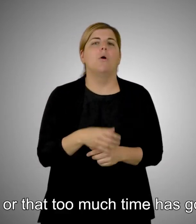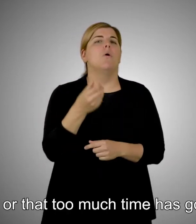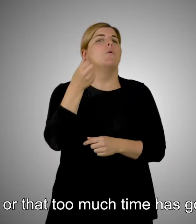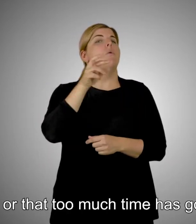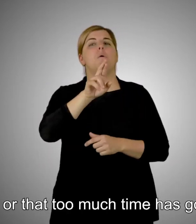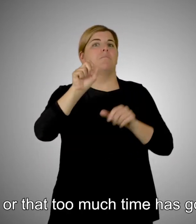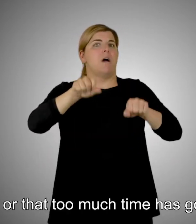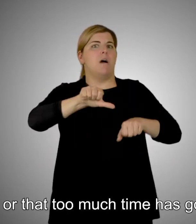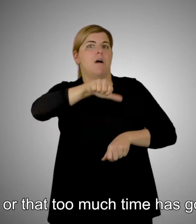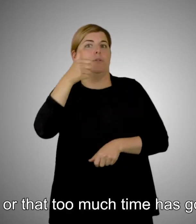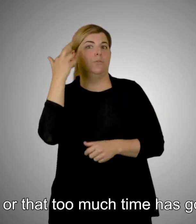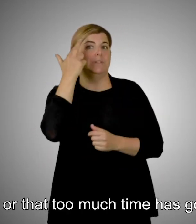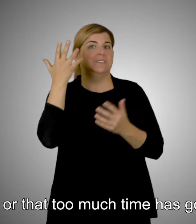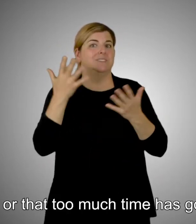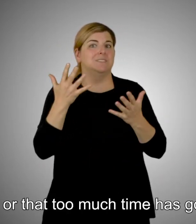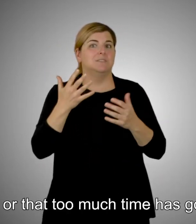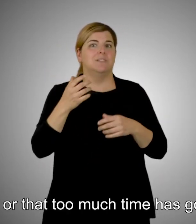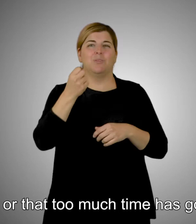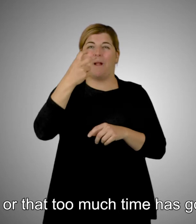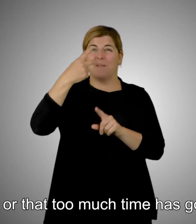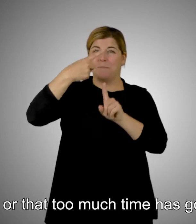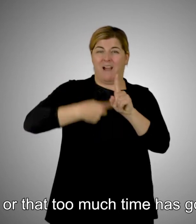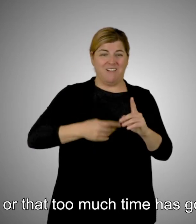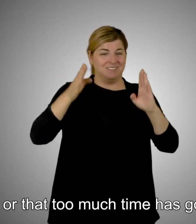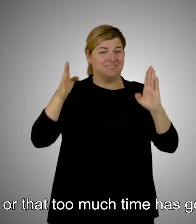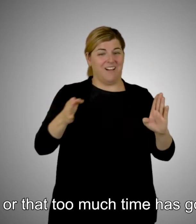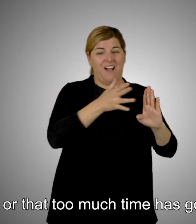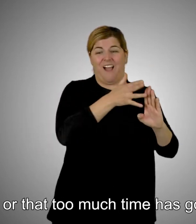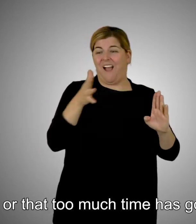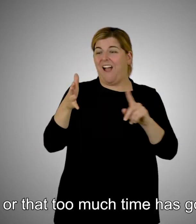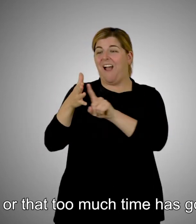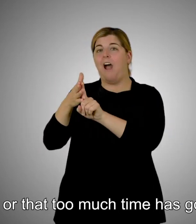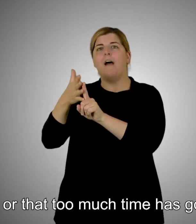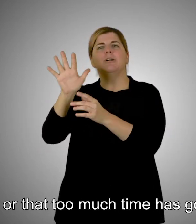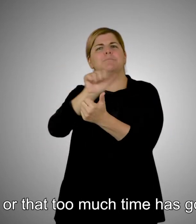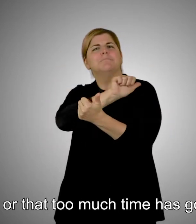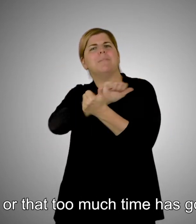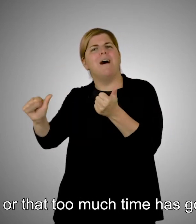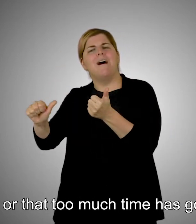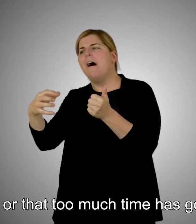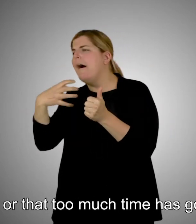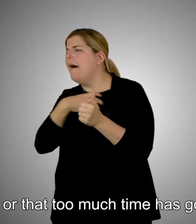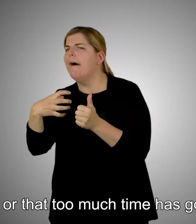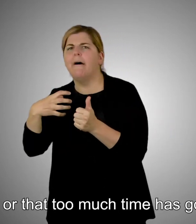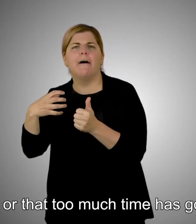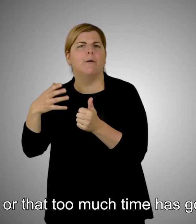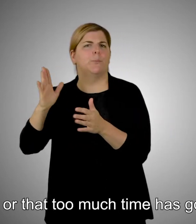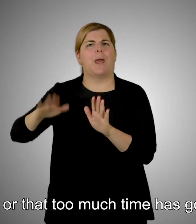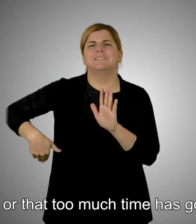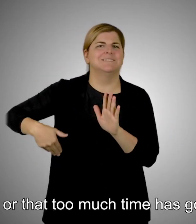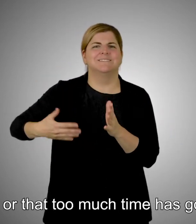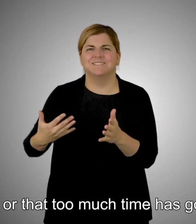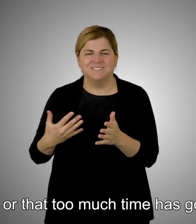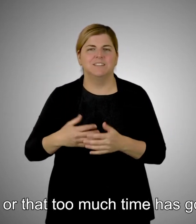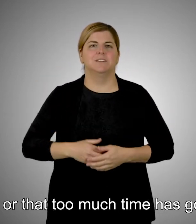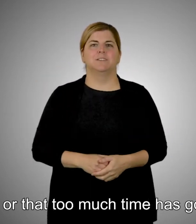or that too much time has gone by.